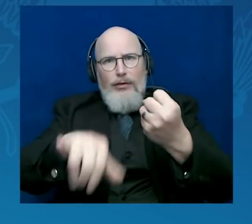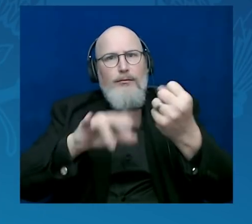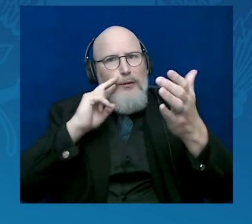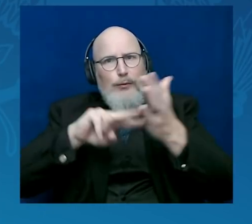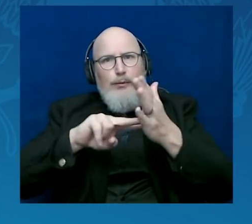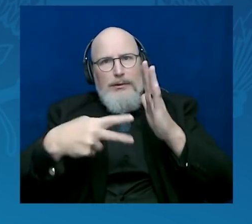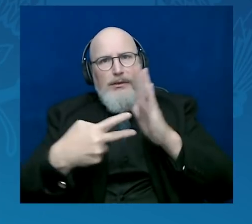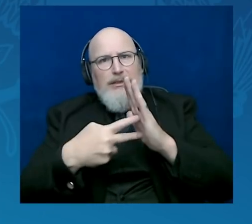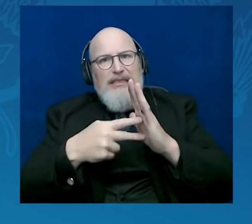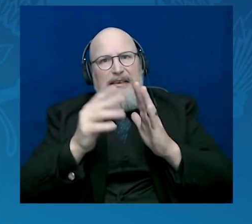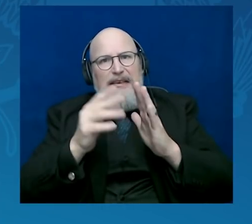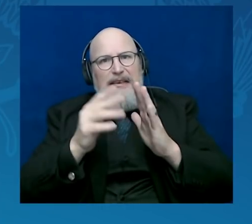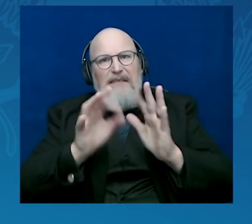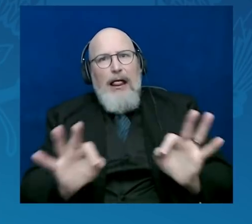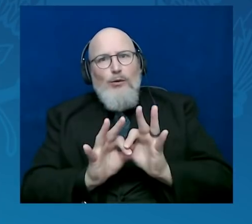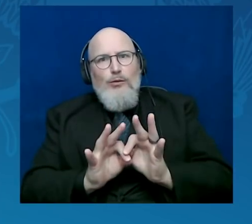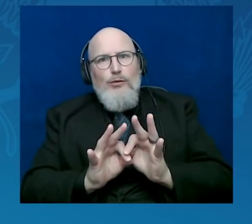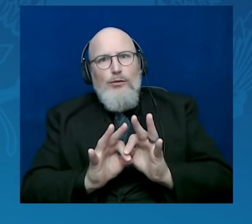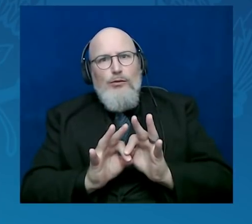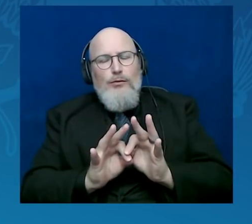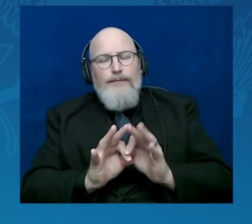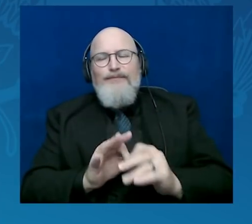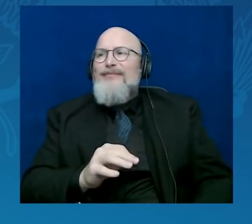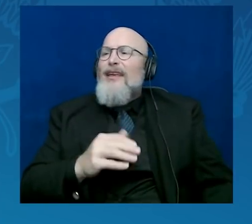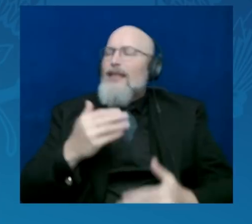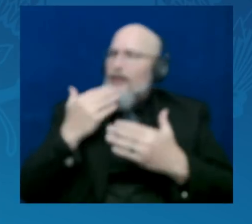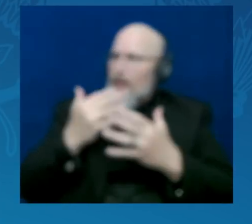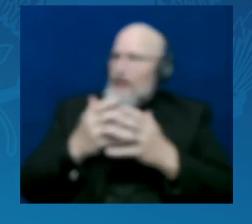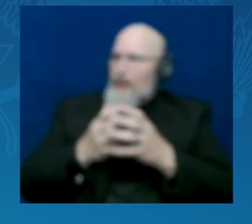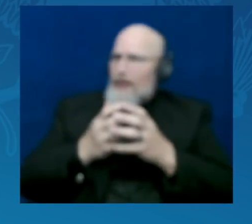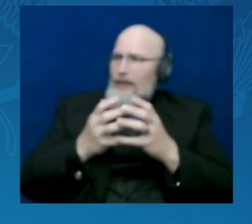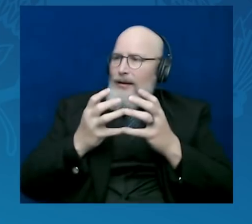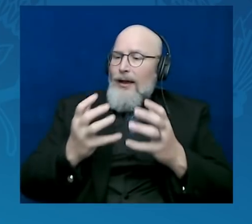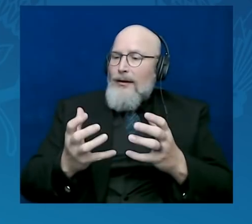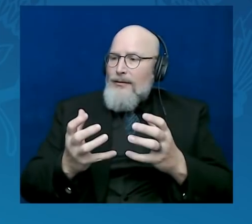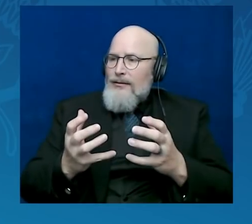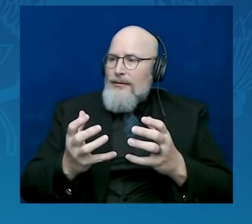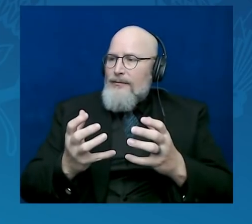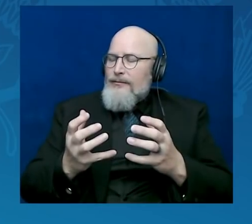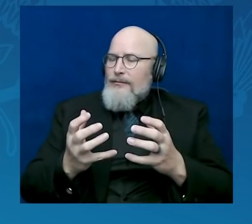Ambassador Ischinger: Thank you very much. Now, I think I have no choice